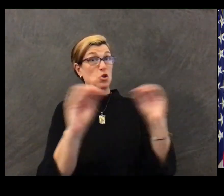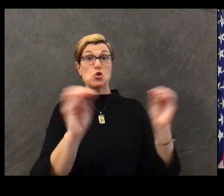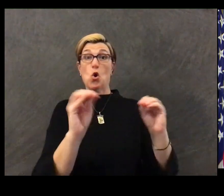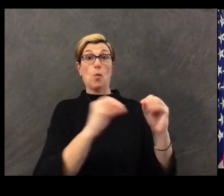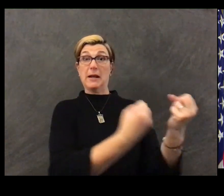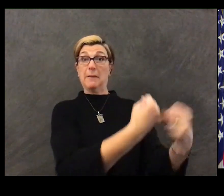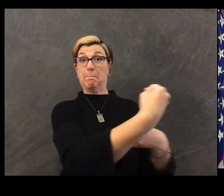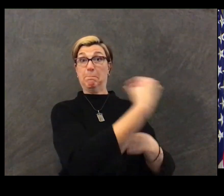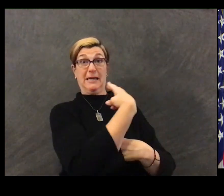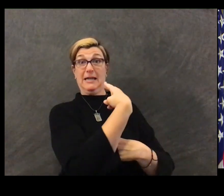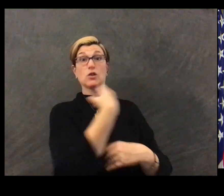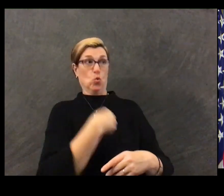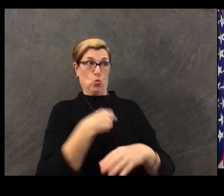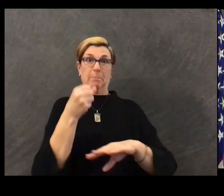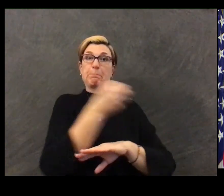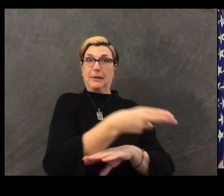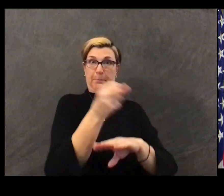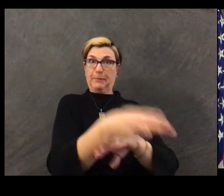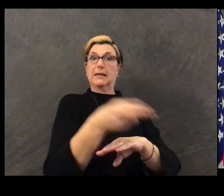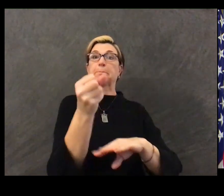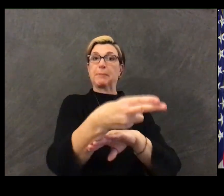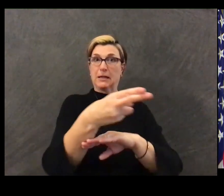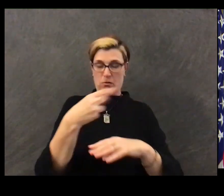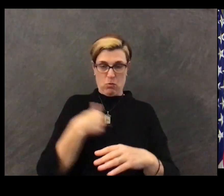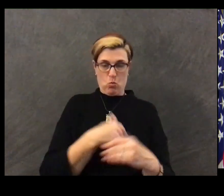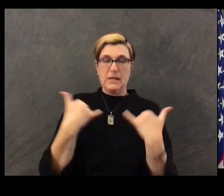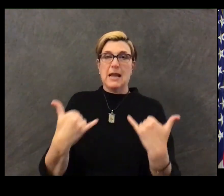much stronger we have incredible professionals doing it so many different